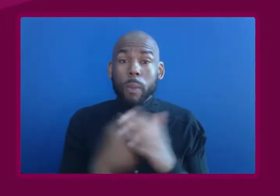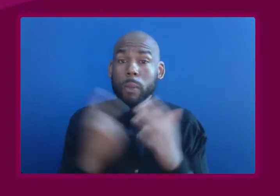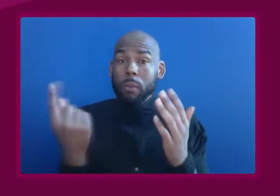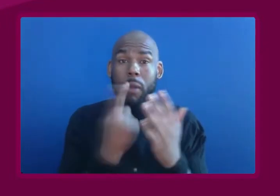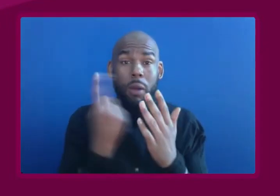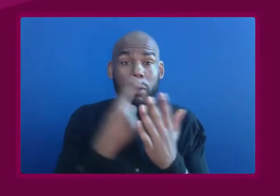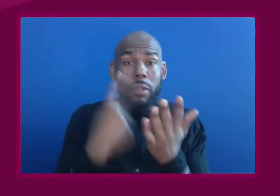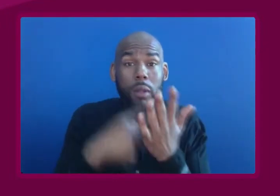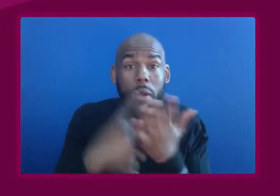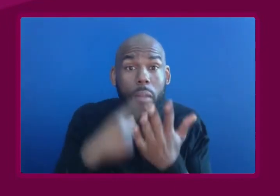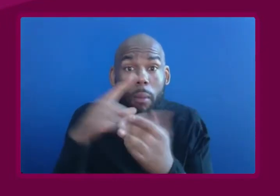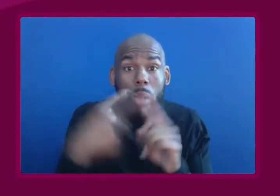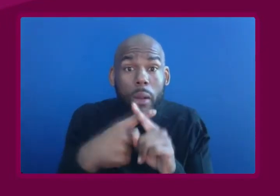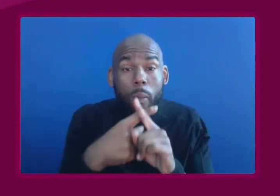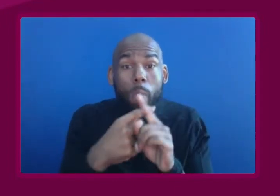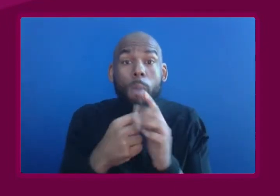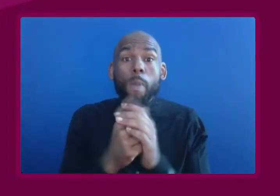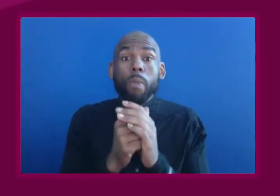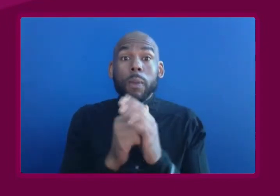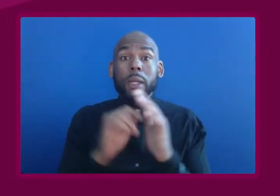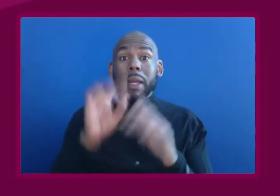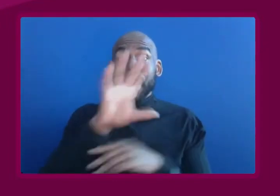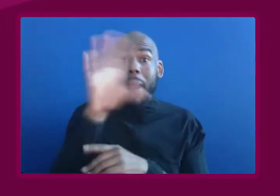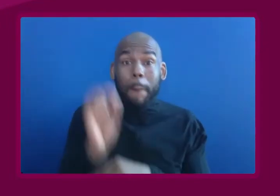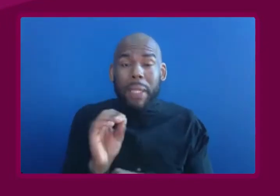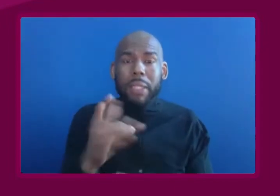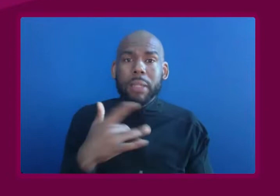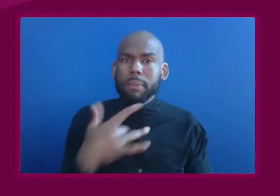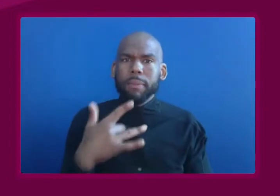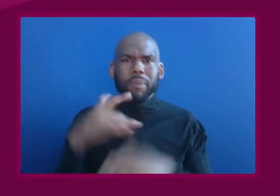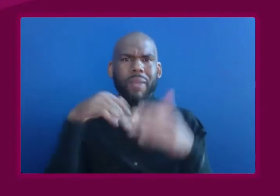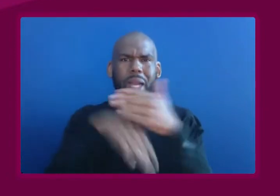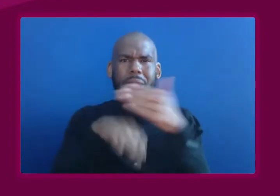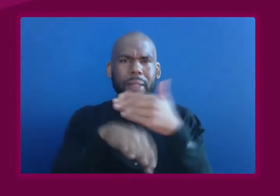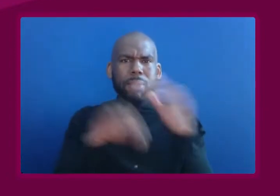podcast, which is that a lot of companies are lacking in accessibility because they're